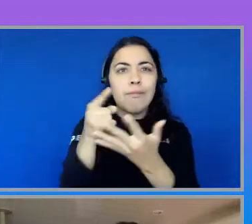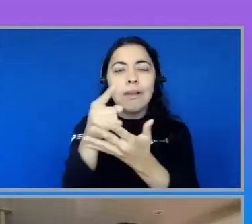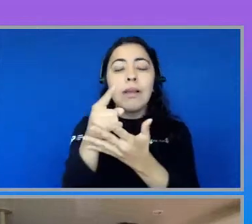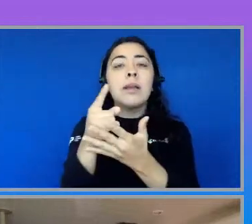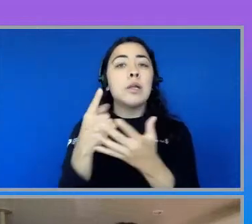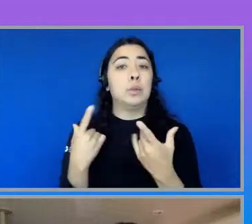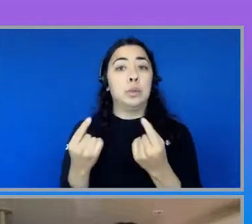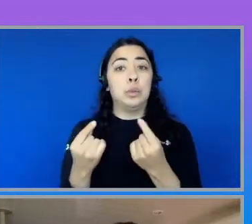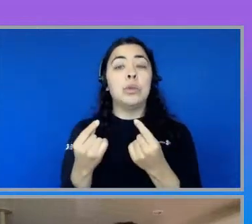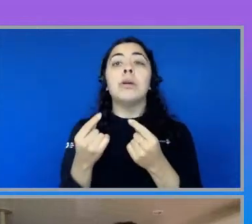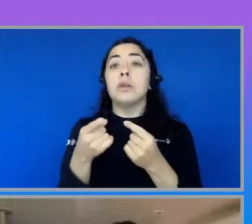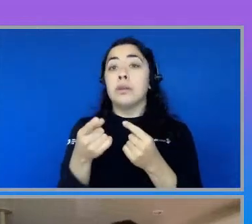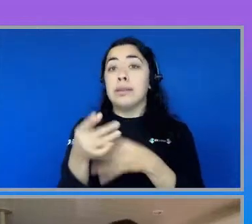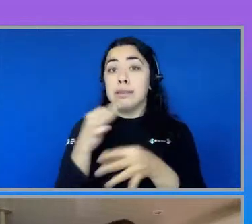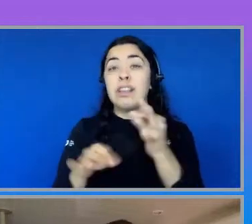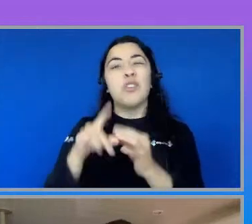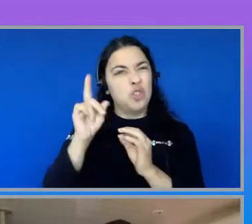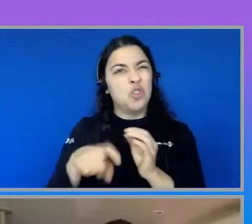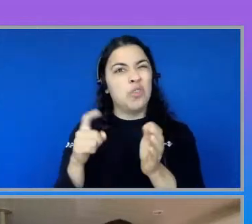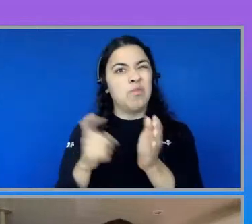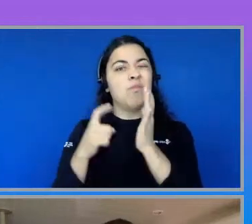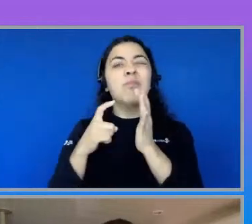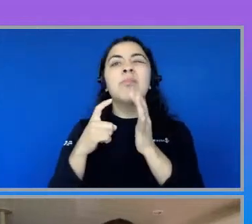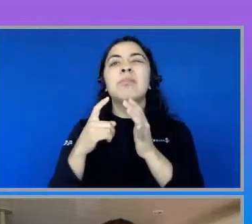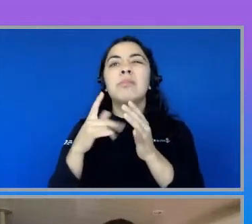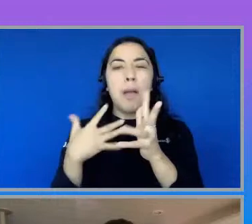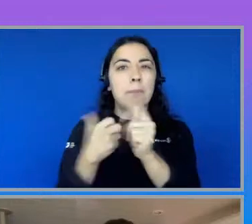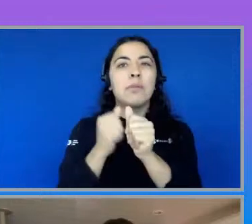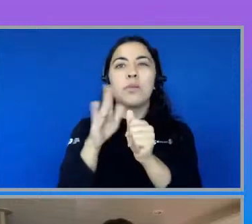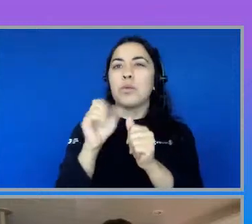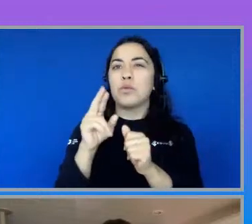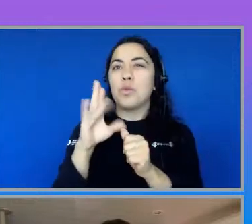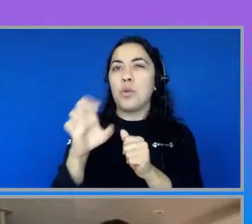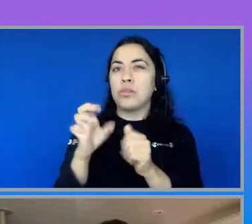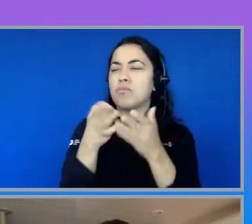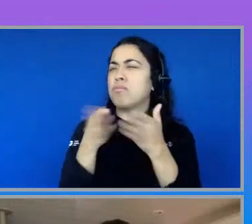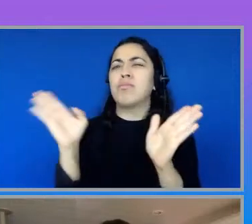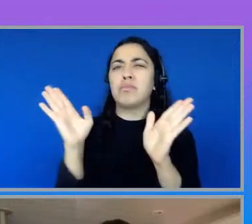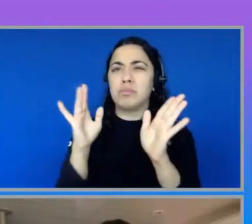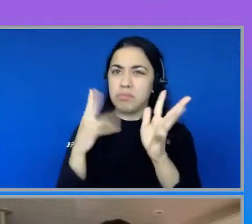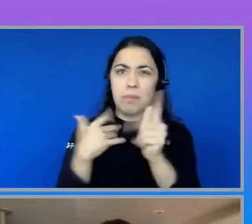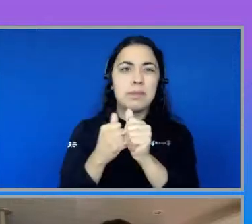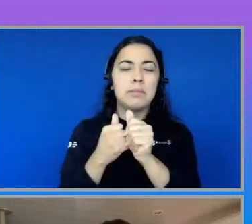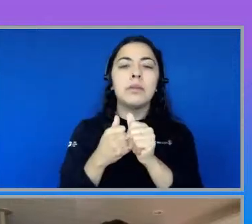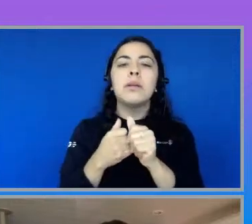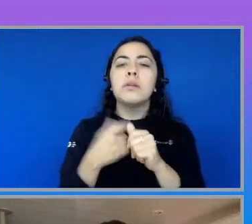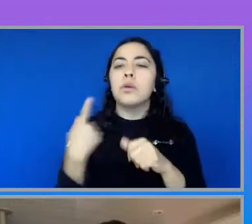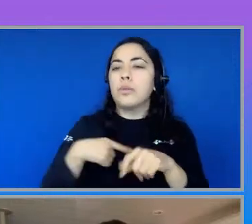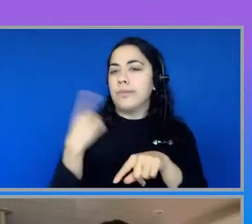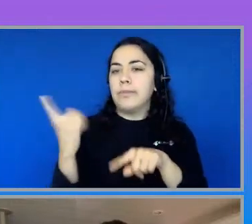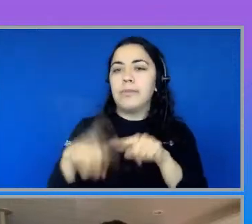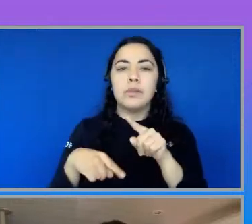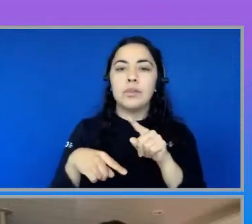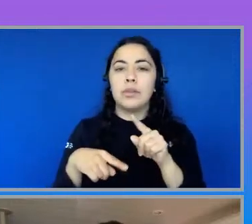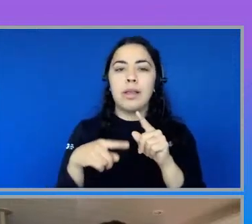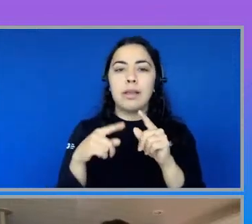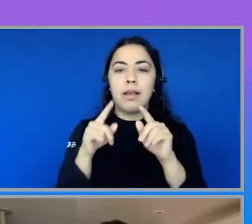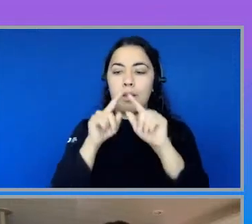you should be updating the source in general. So it's very important that we couldn't do a